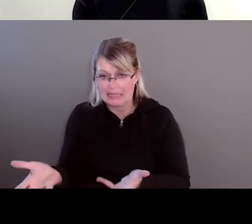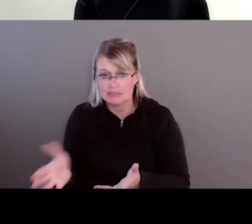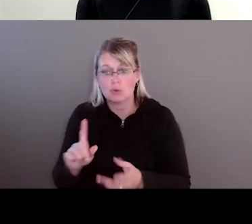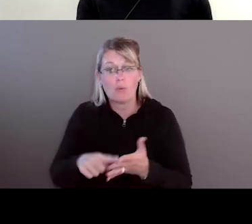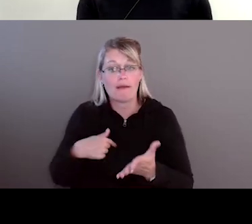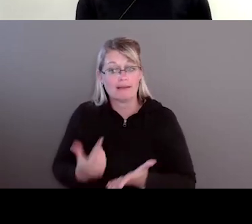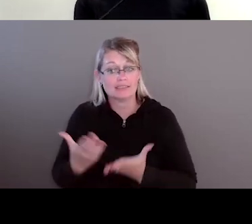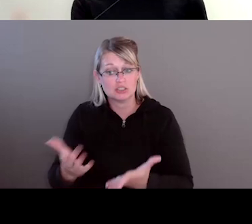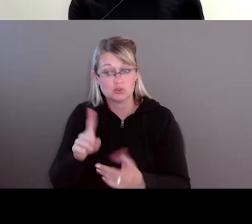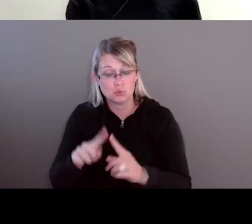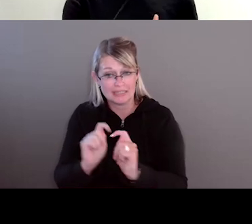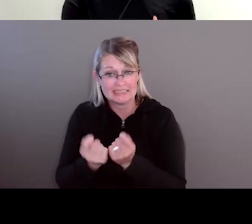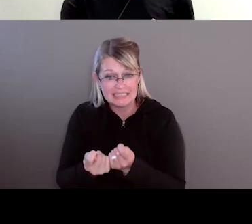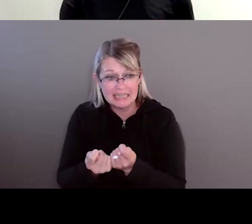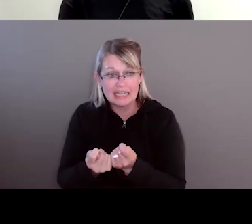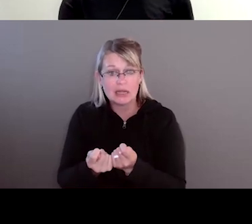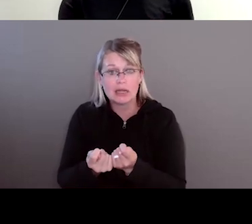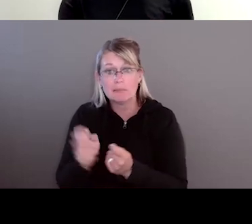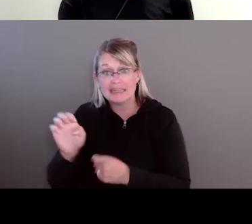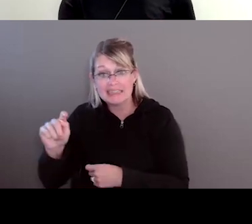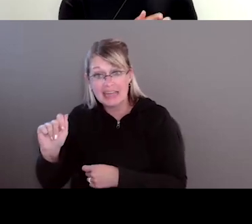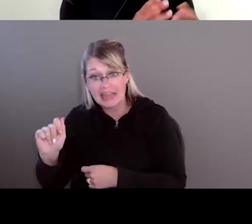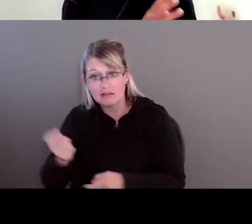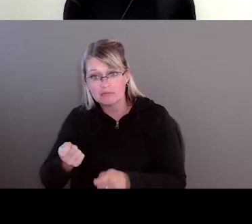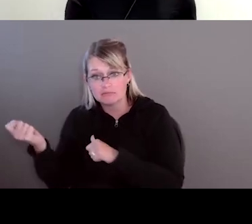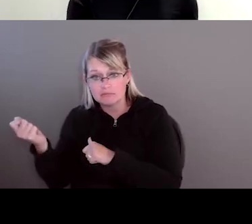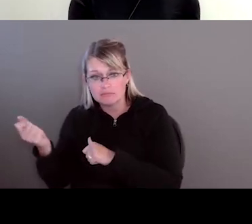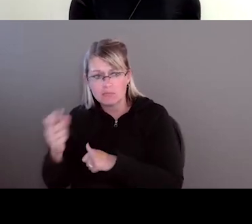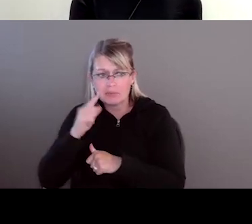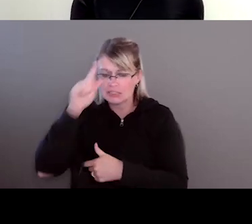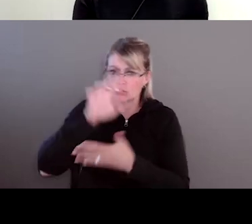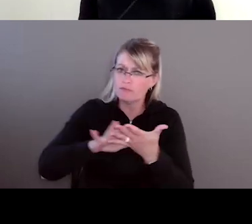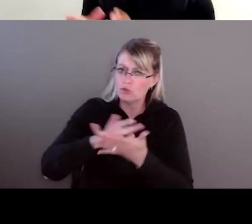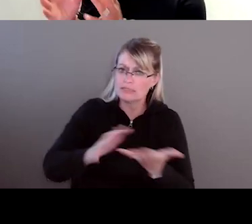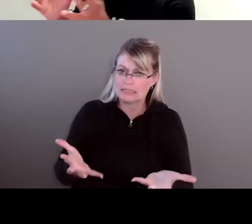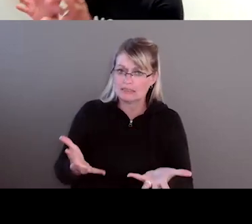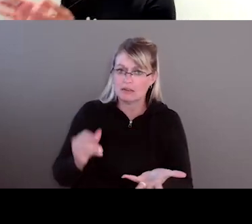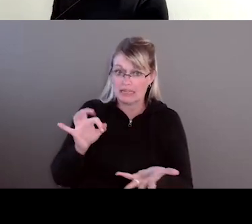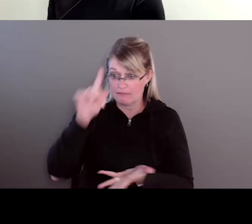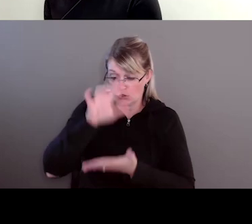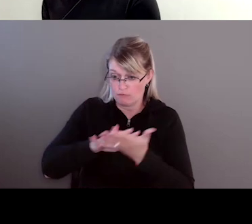to the team as we do away with ETA because it's confusing. If it's confusing individuals on a